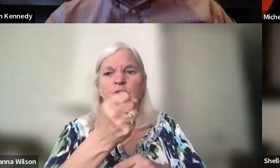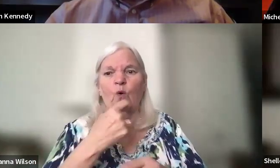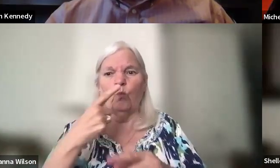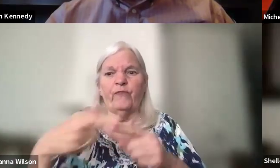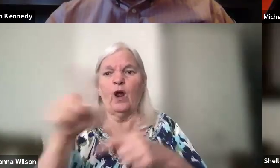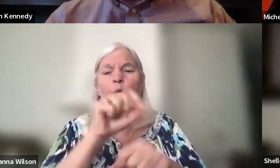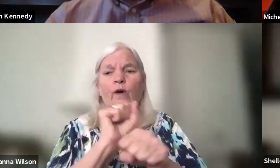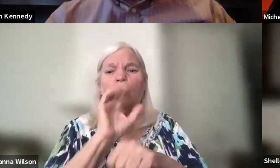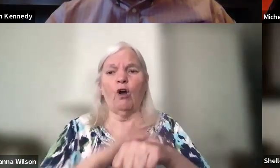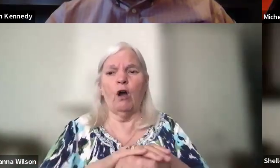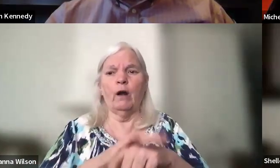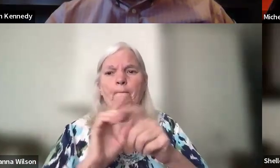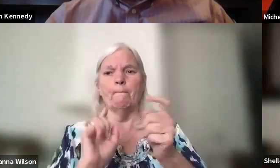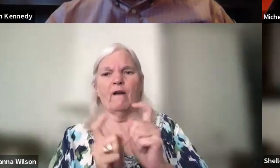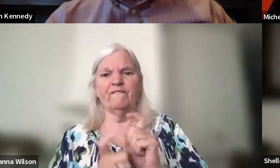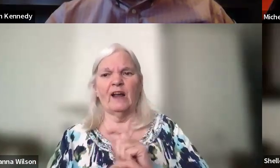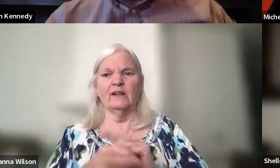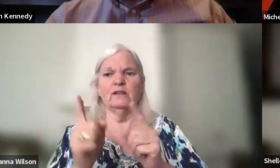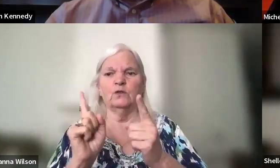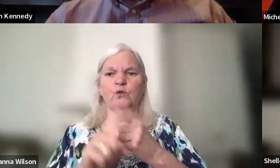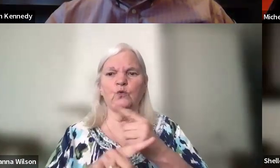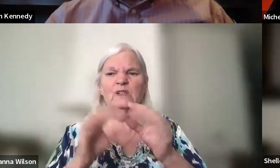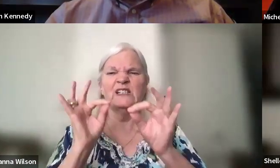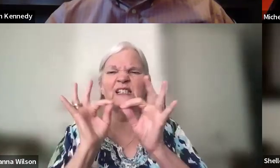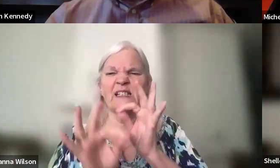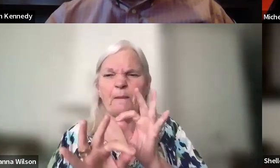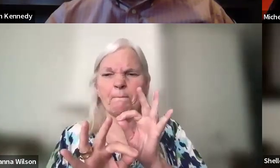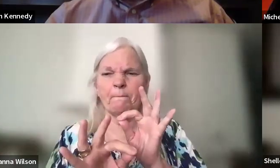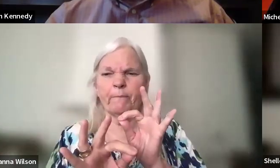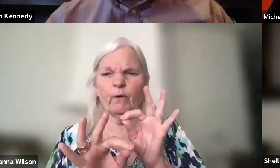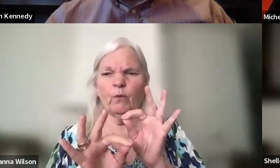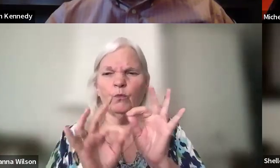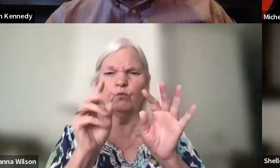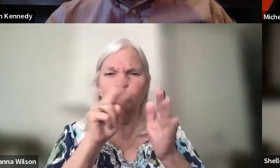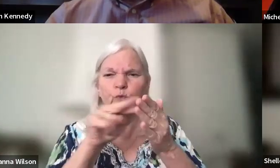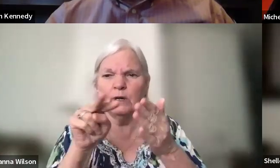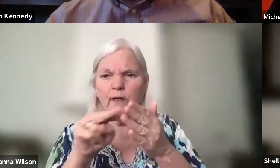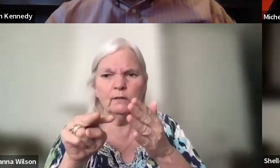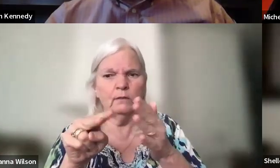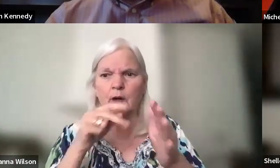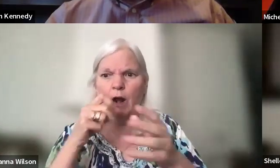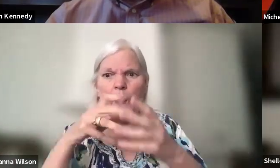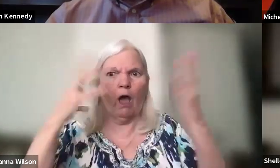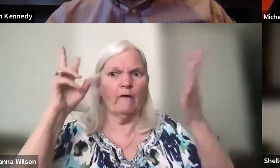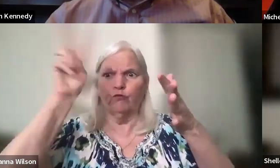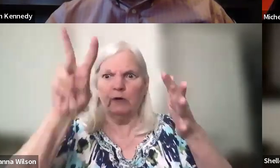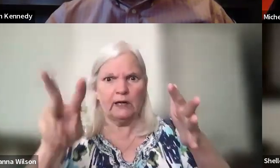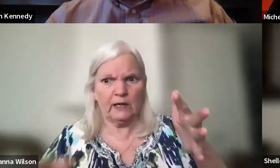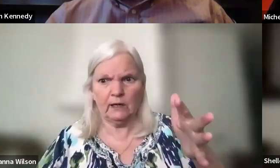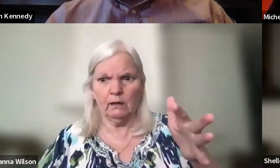and looking for some understanding. So we were um they were looking at modifying kind of like a